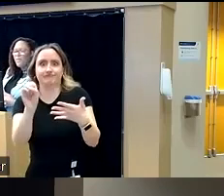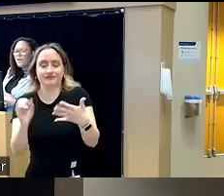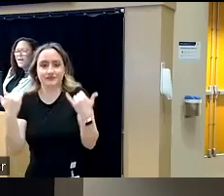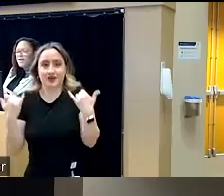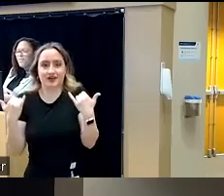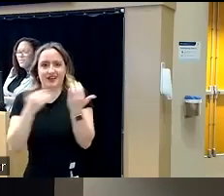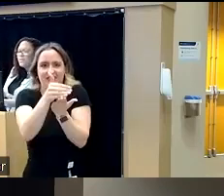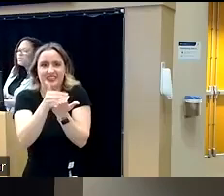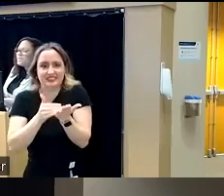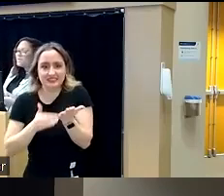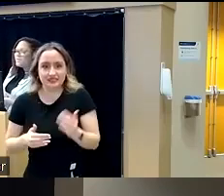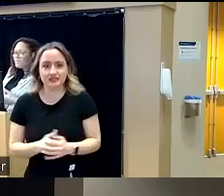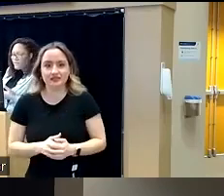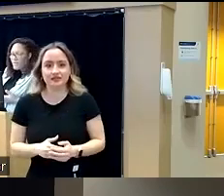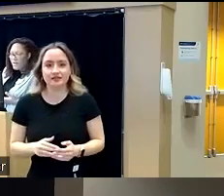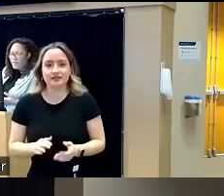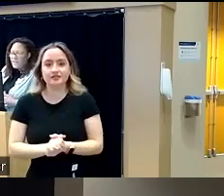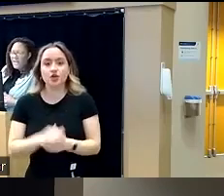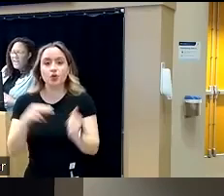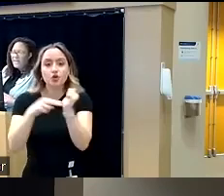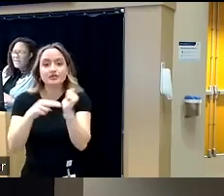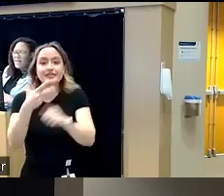um for uh both Naltrexone or Vivitrol and